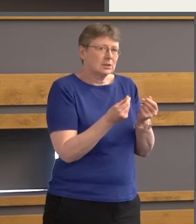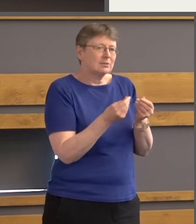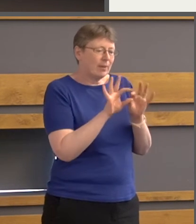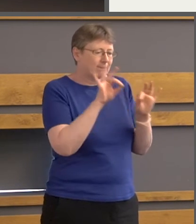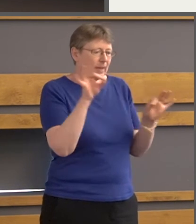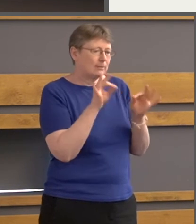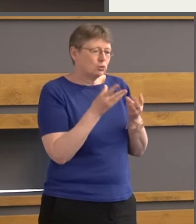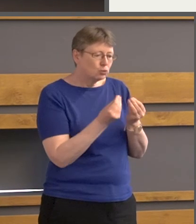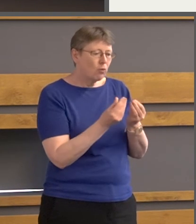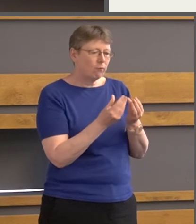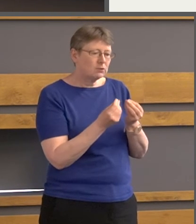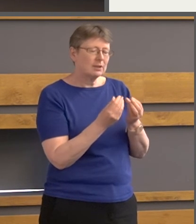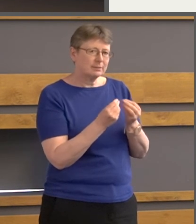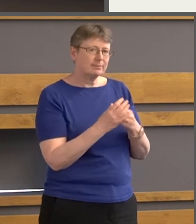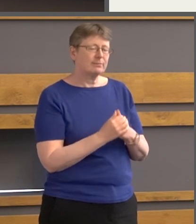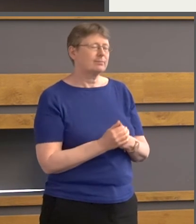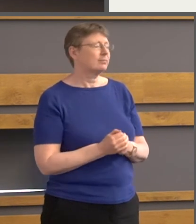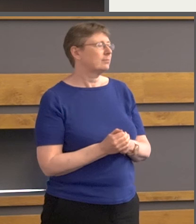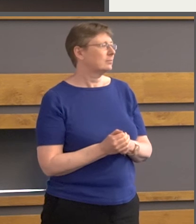the fiber with which you make so much paper, bless you.